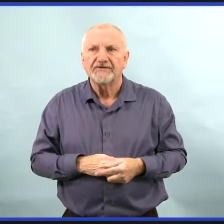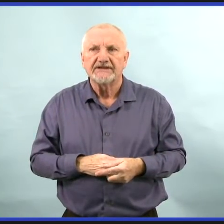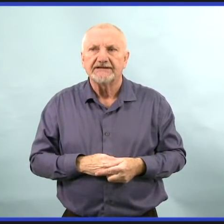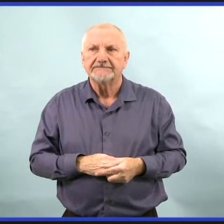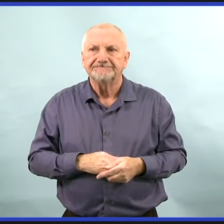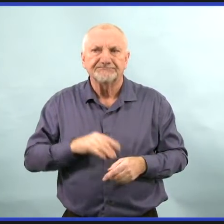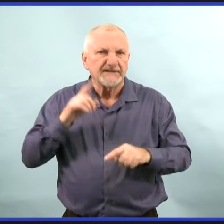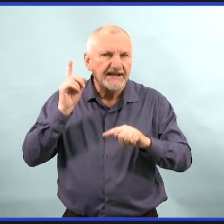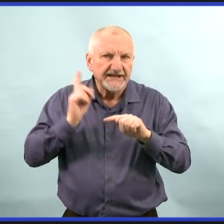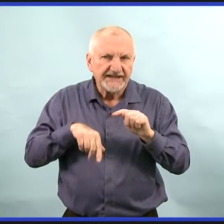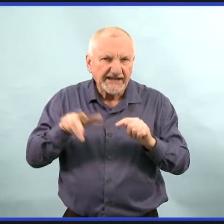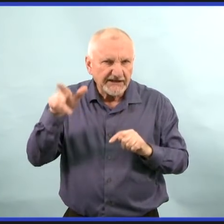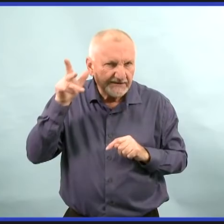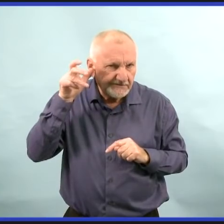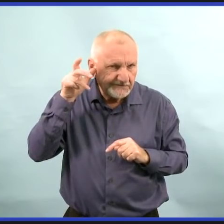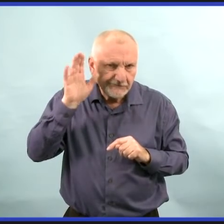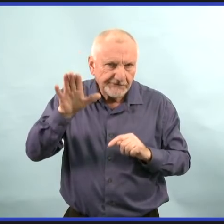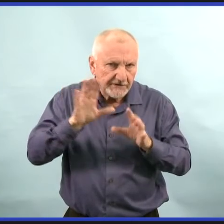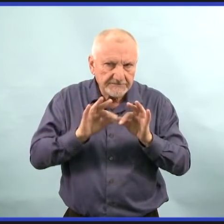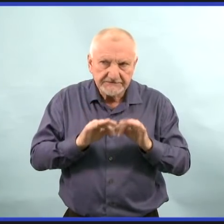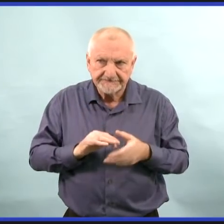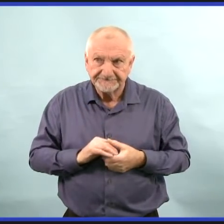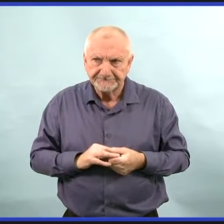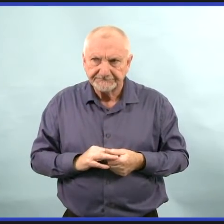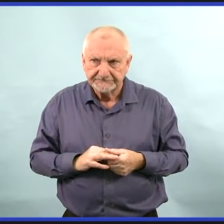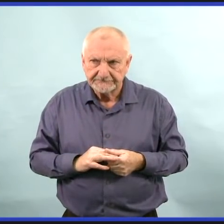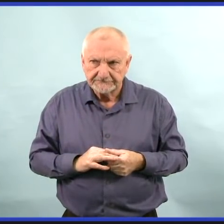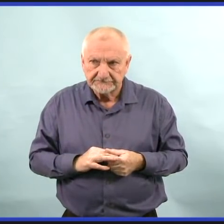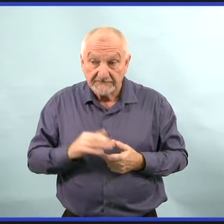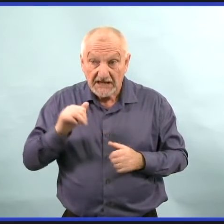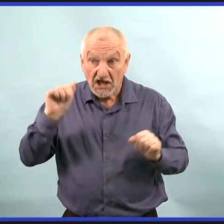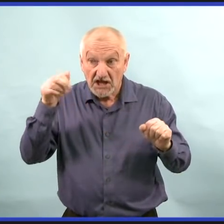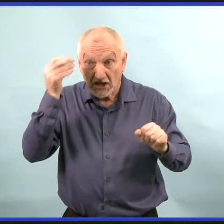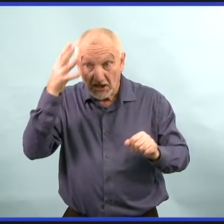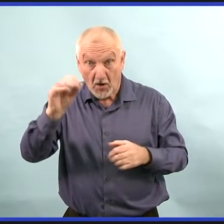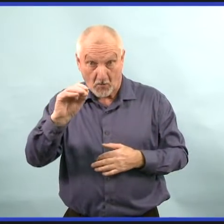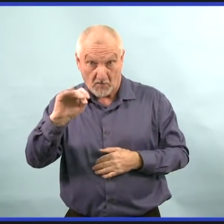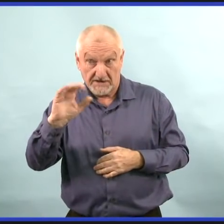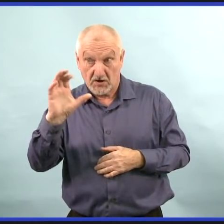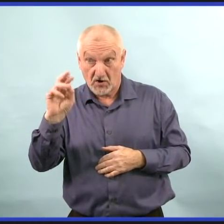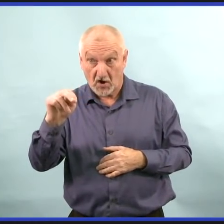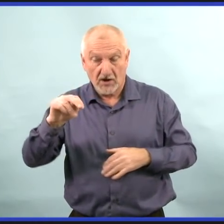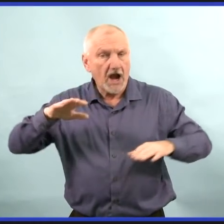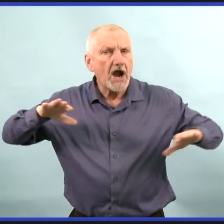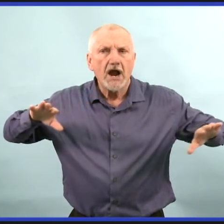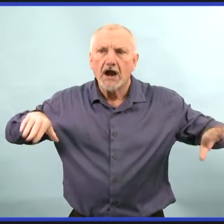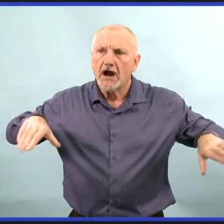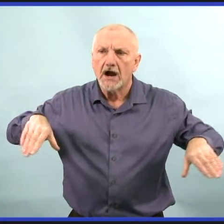in manitoba uh right now we're still learning about this variant and you know our response